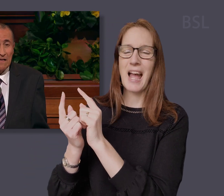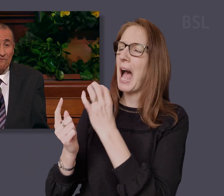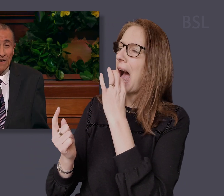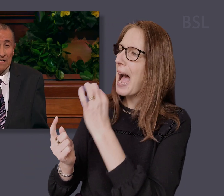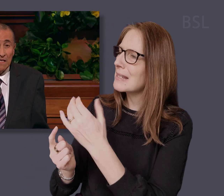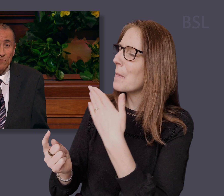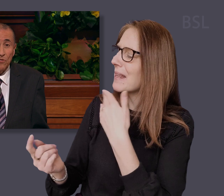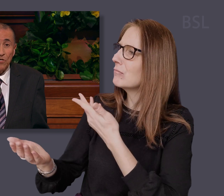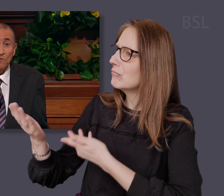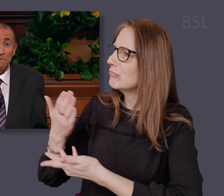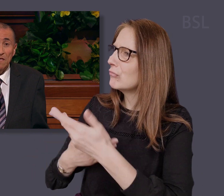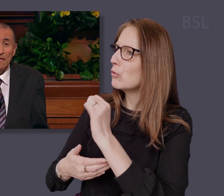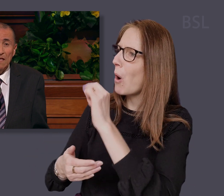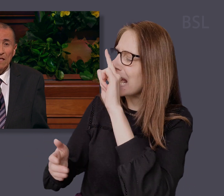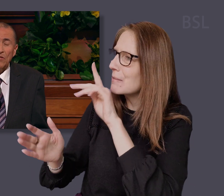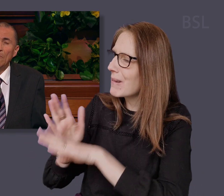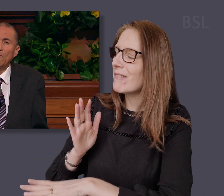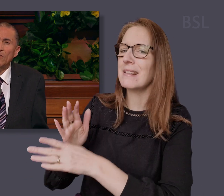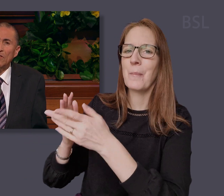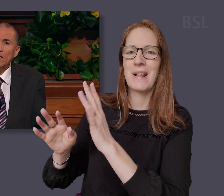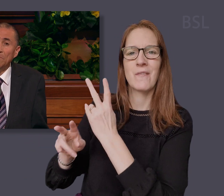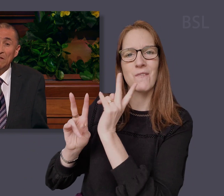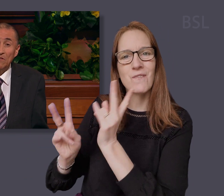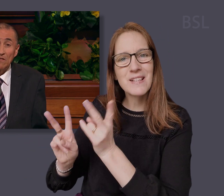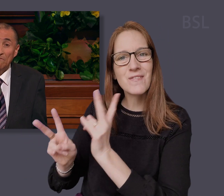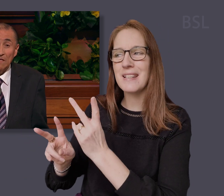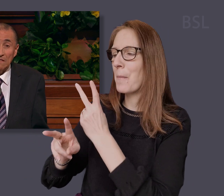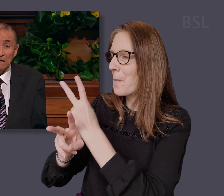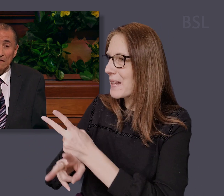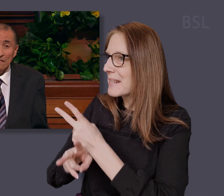I invited him to share with me some of his experiences visiting,